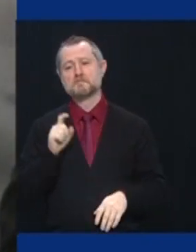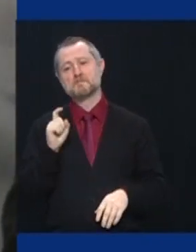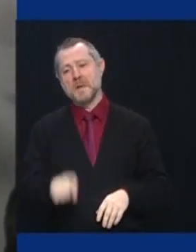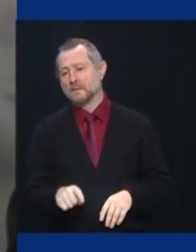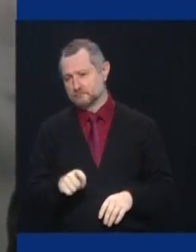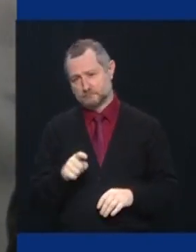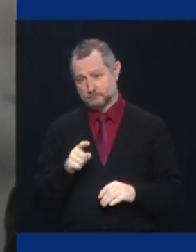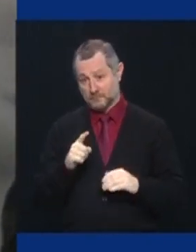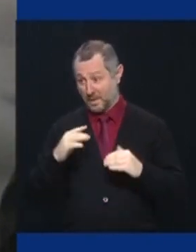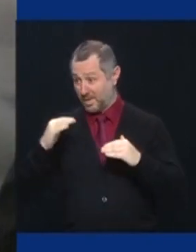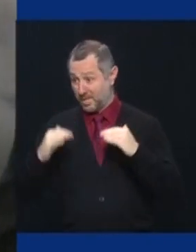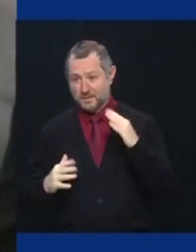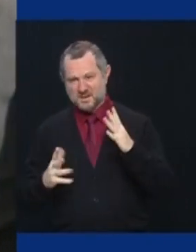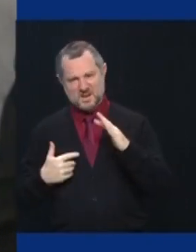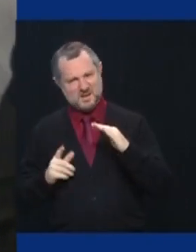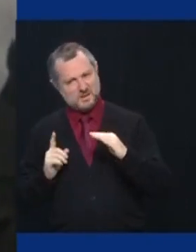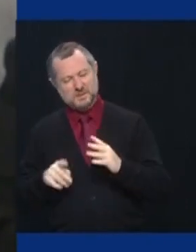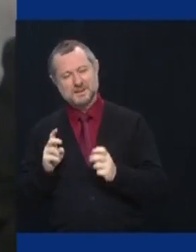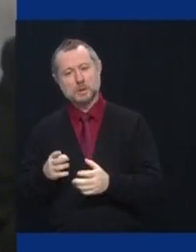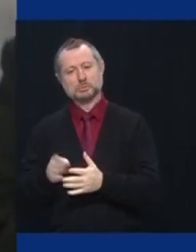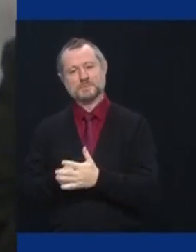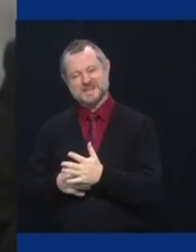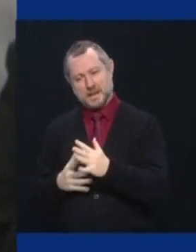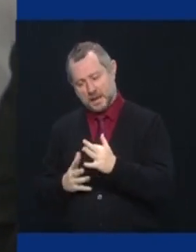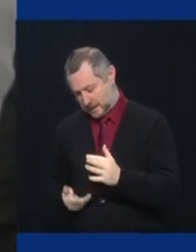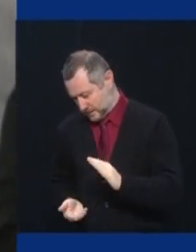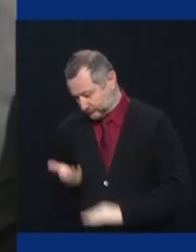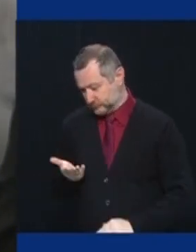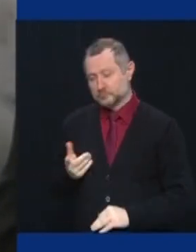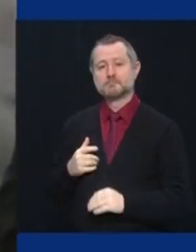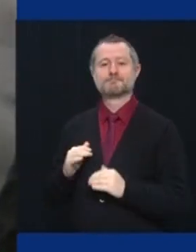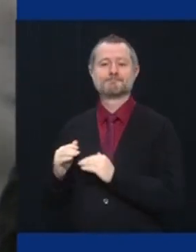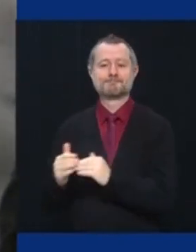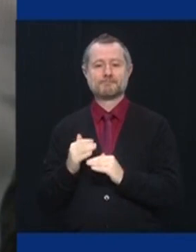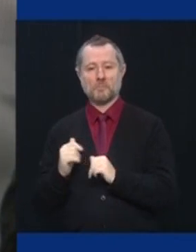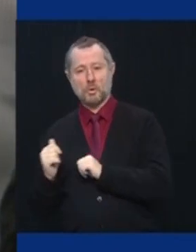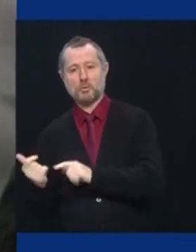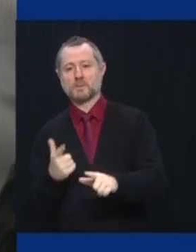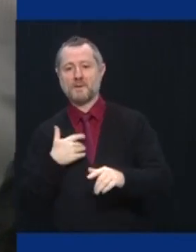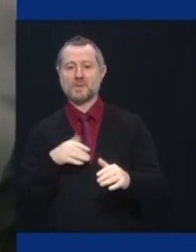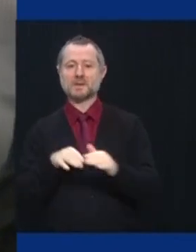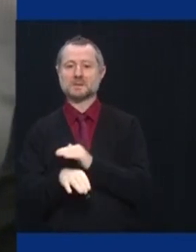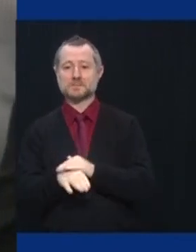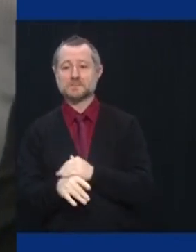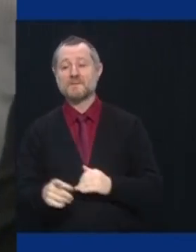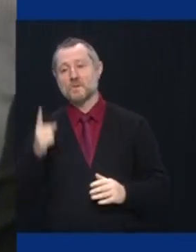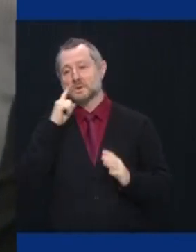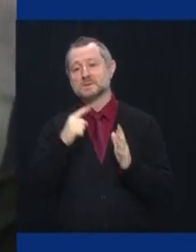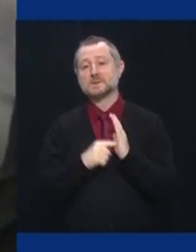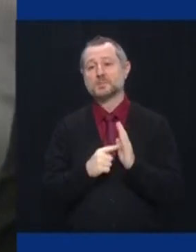SO WHEN IT COMES TO THE VACCINE, IT IS VERY IMPORTANT THAT WE CORRECT THAT INJUSTICE.